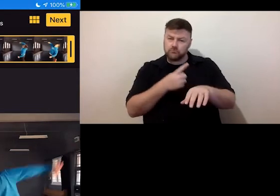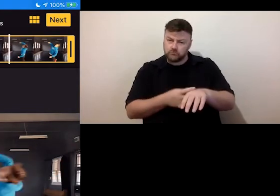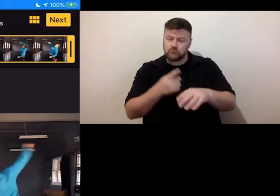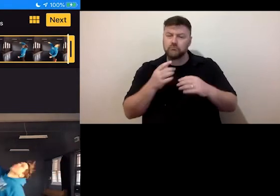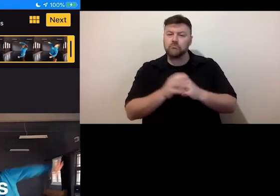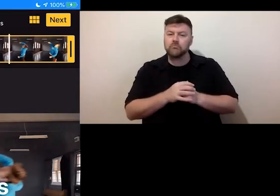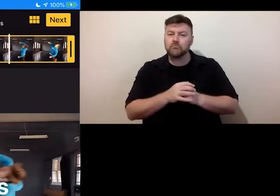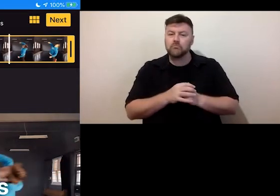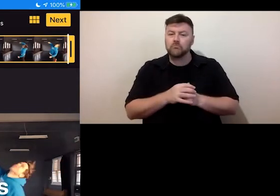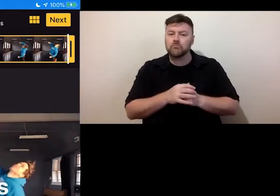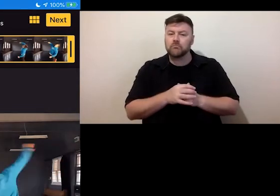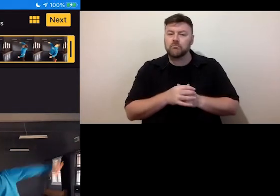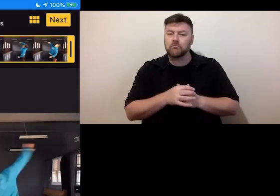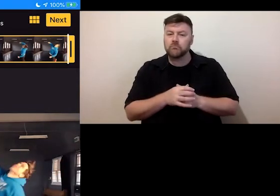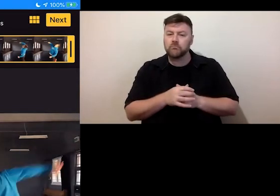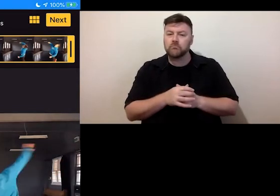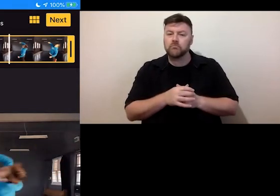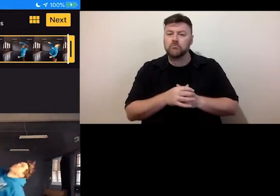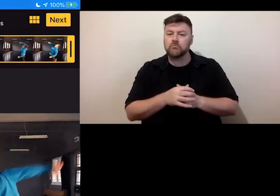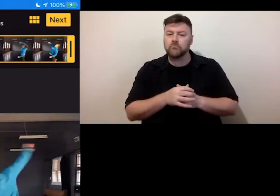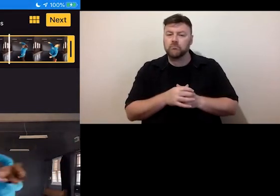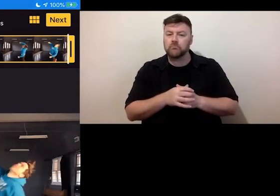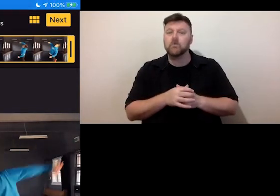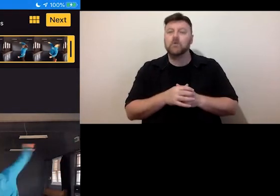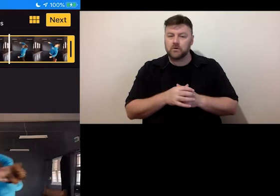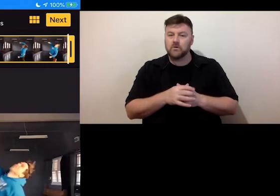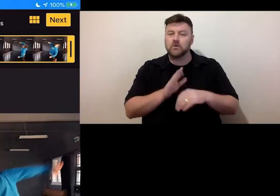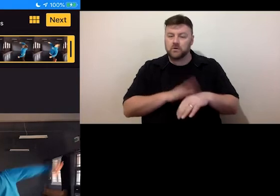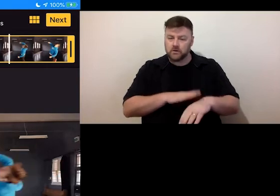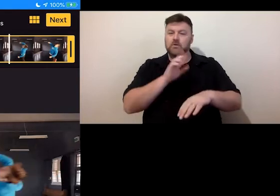Slow it down a bit more, you